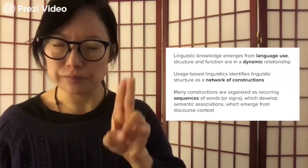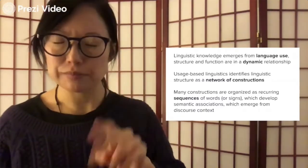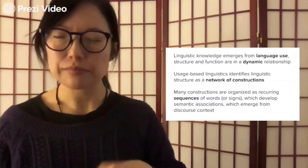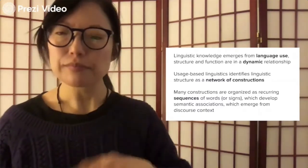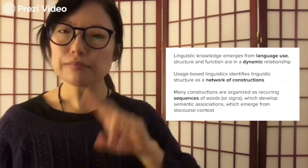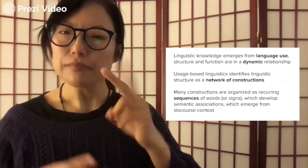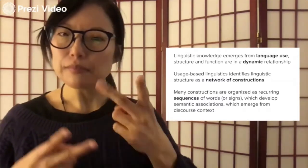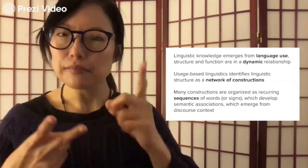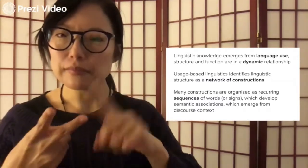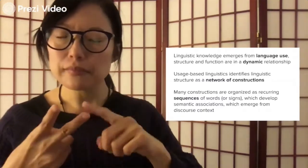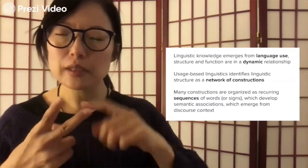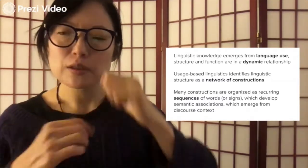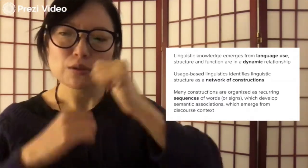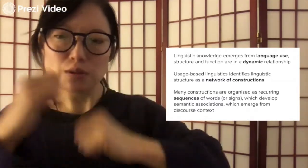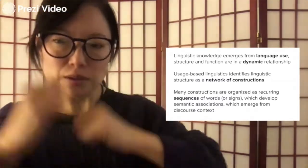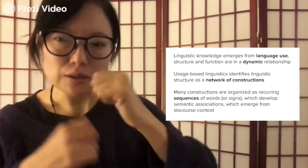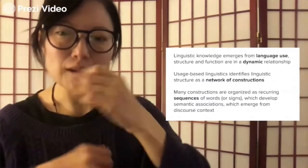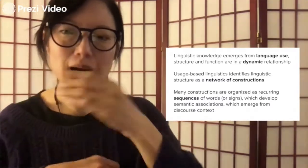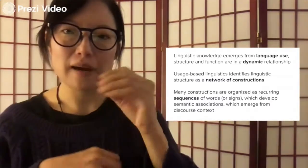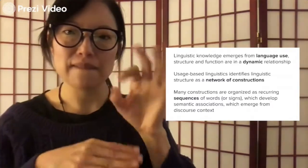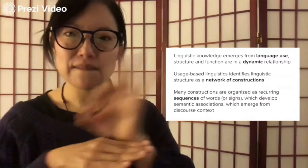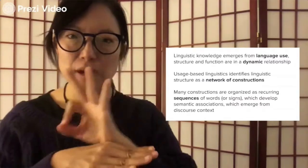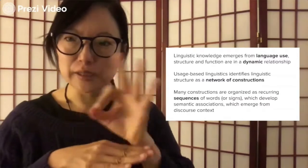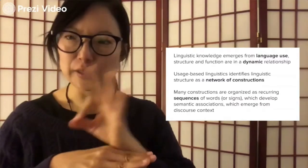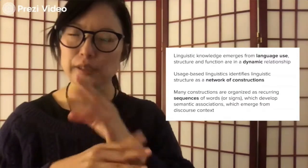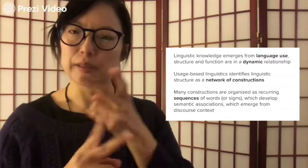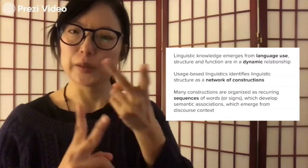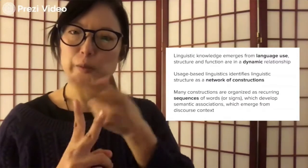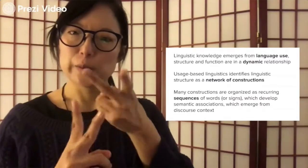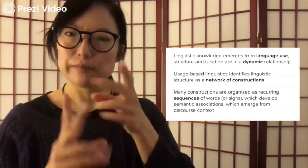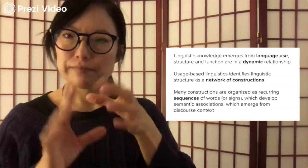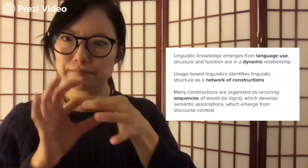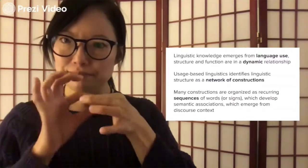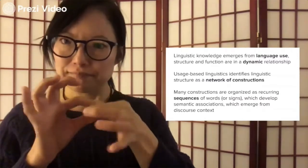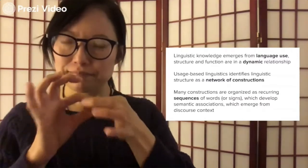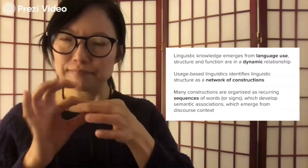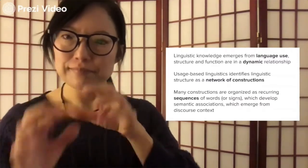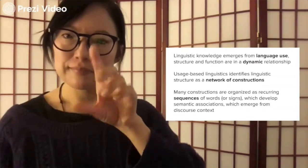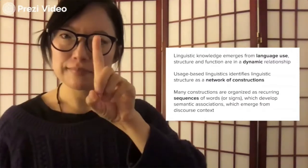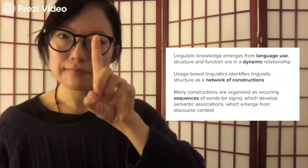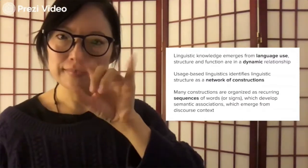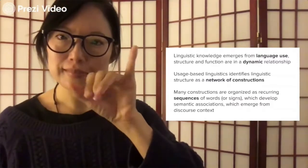from languages? second, structure and function are in a